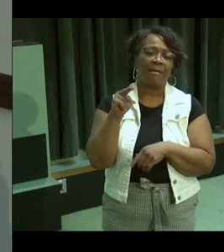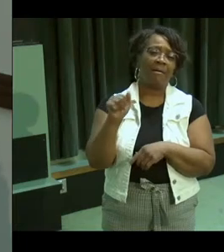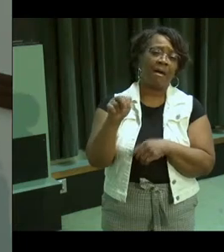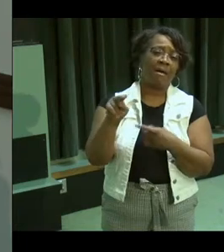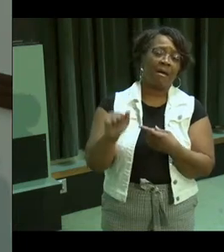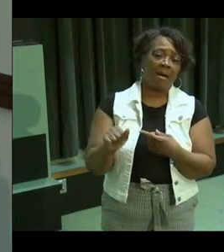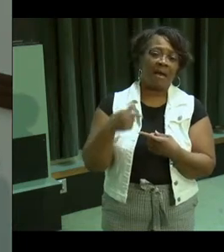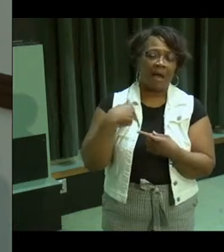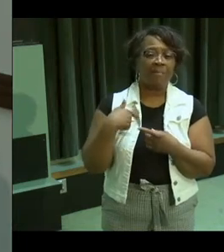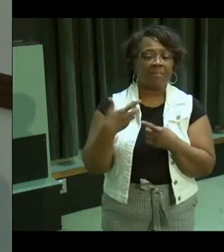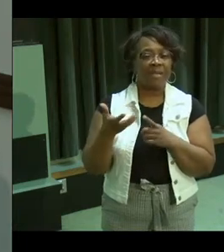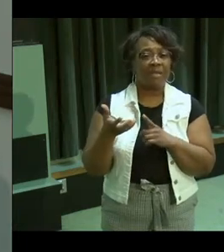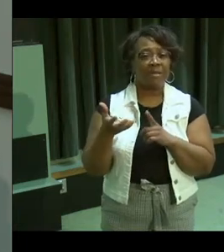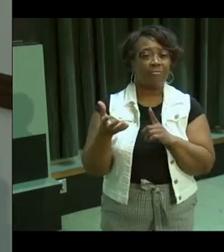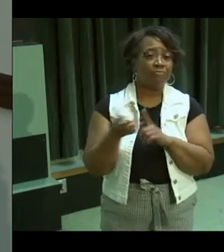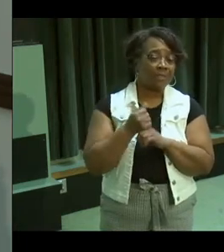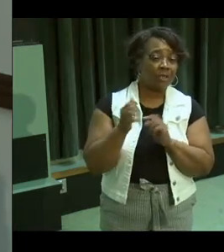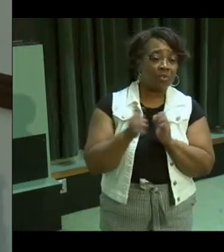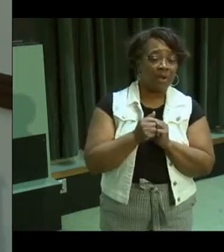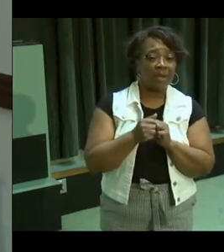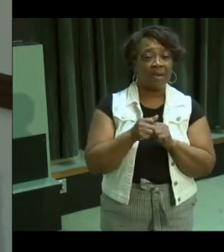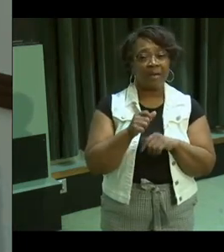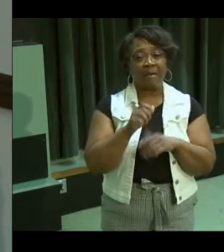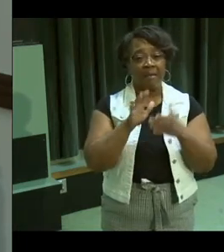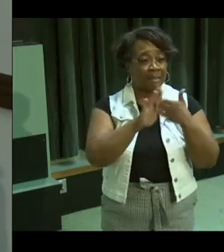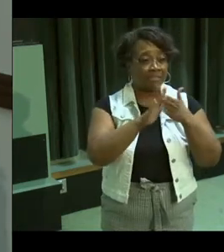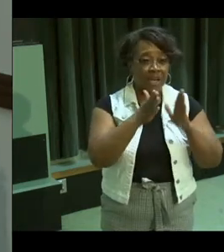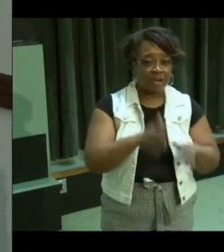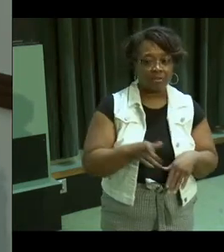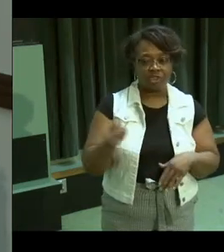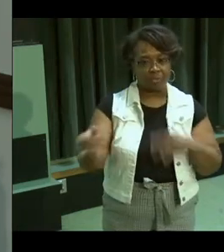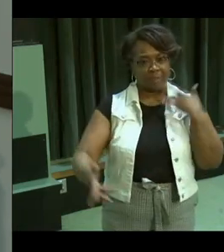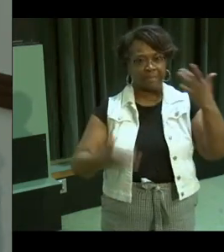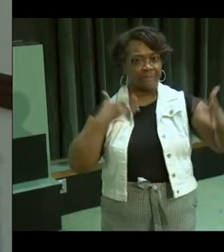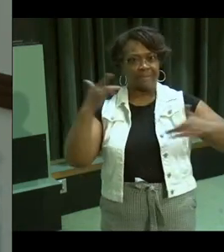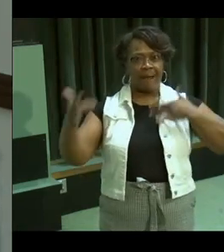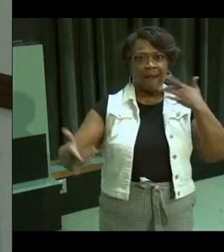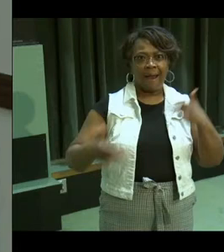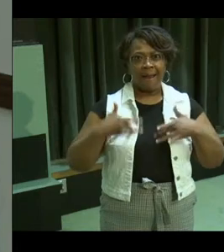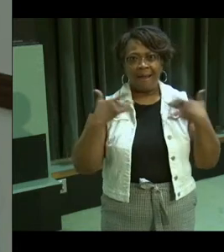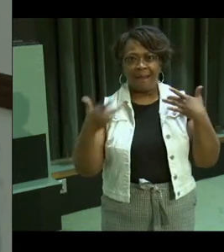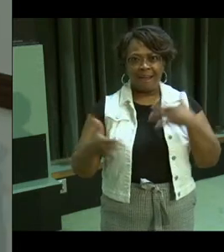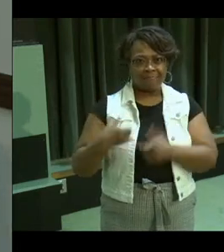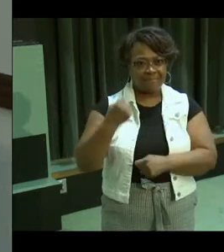Nana, I'm going to get arrested